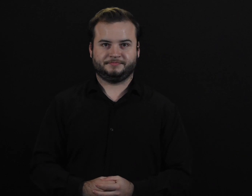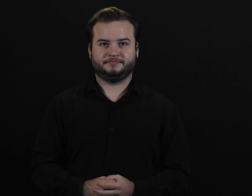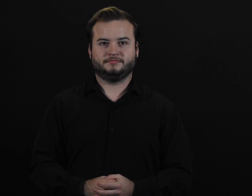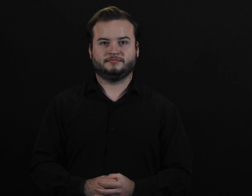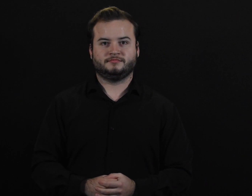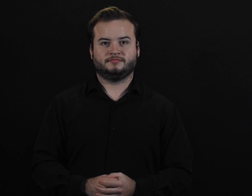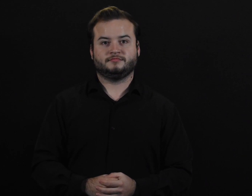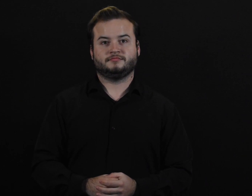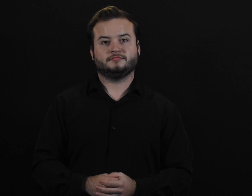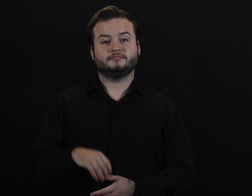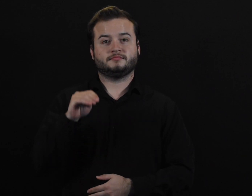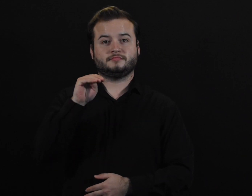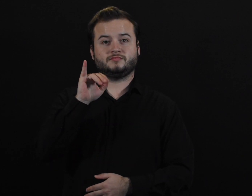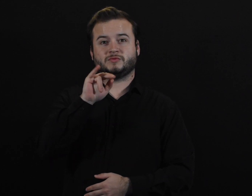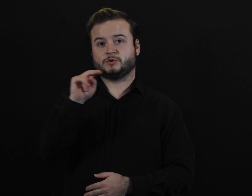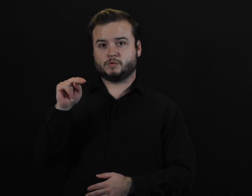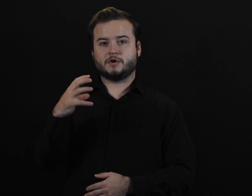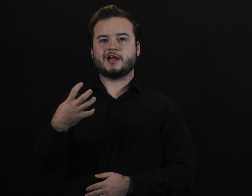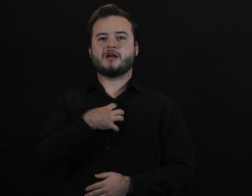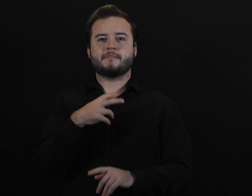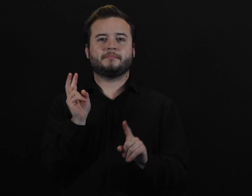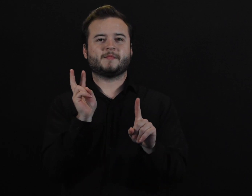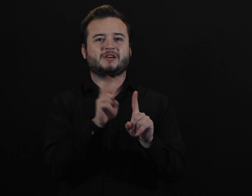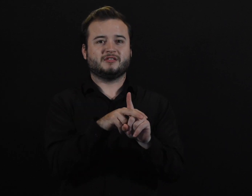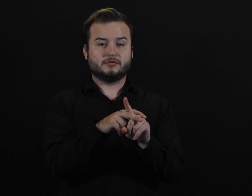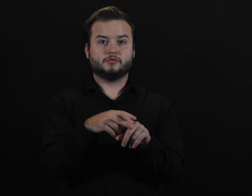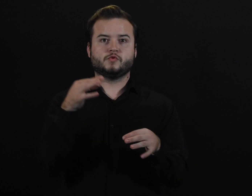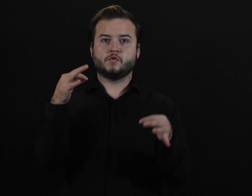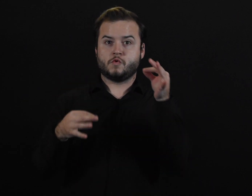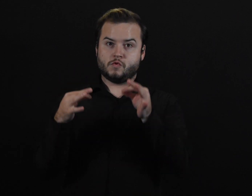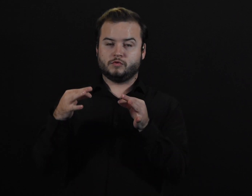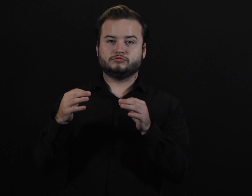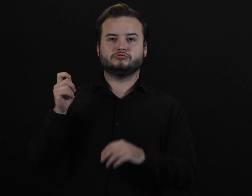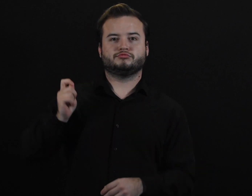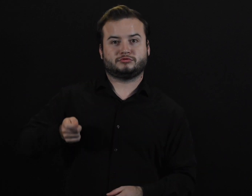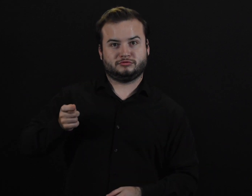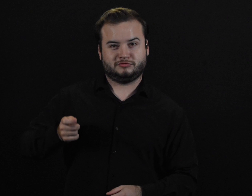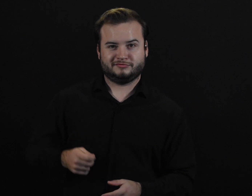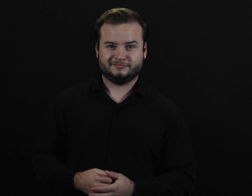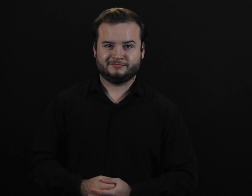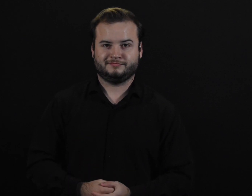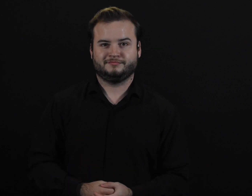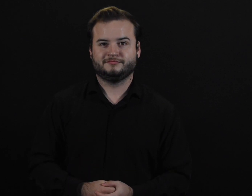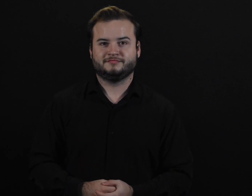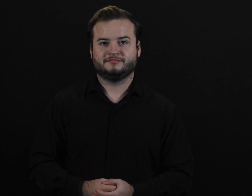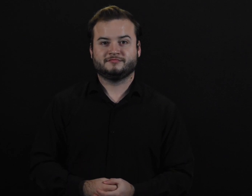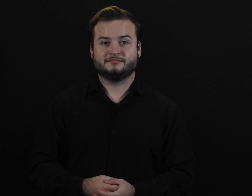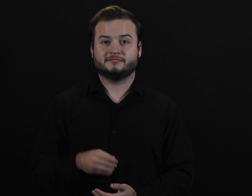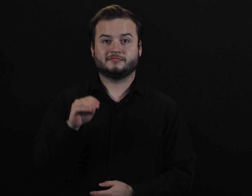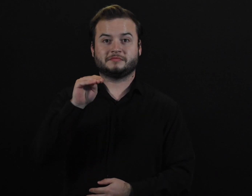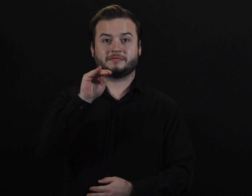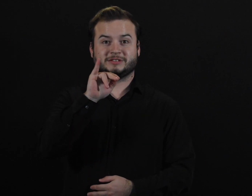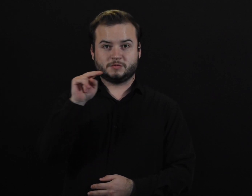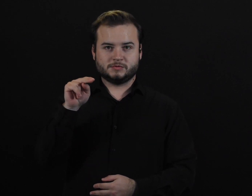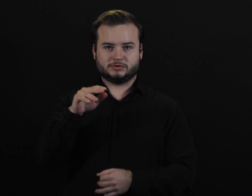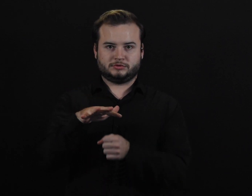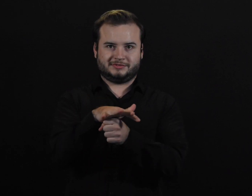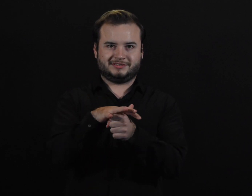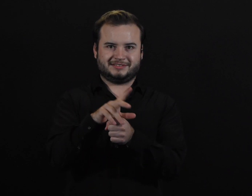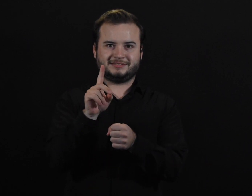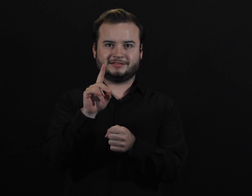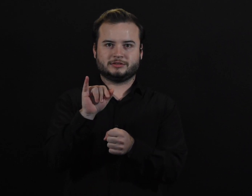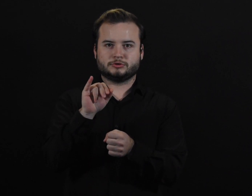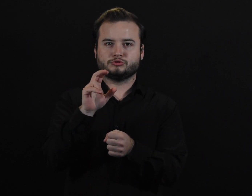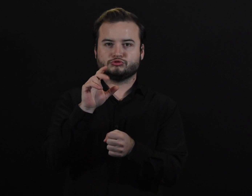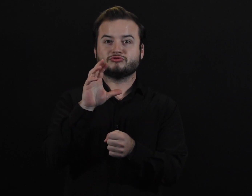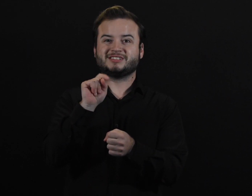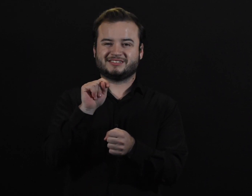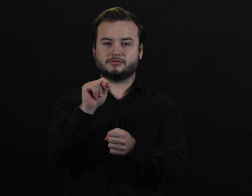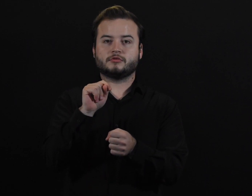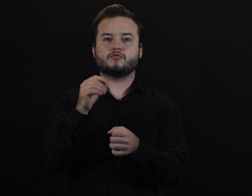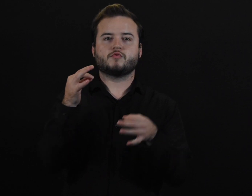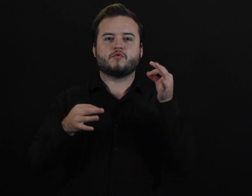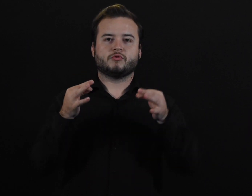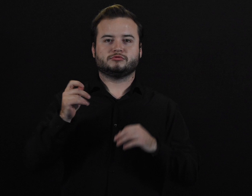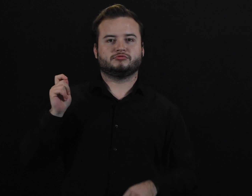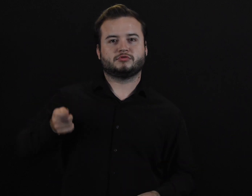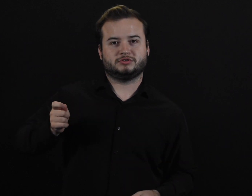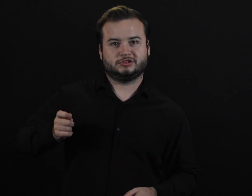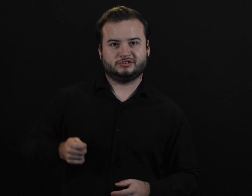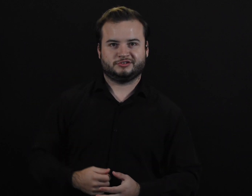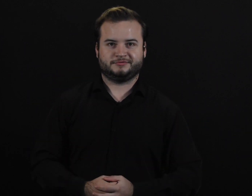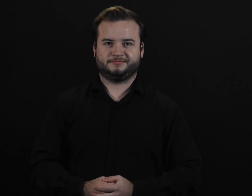Minnesota Appeals Court Judge, and Minnesota District Court Judge.